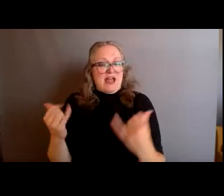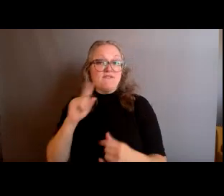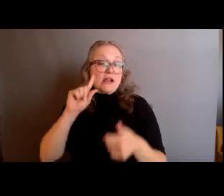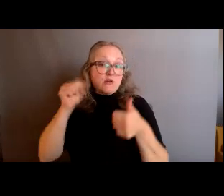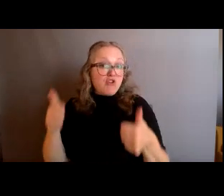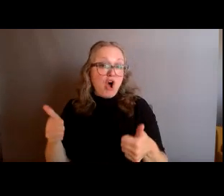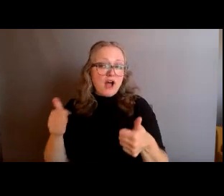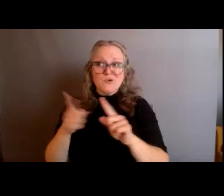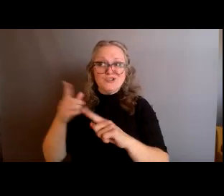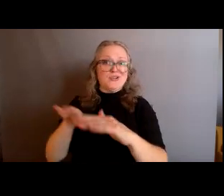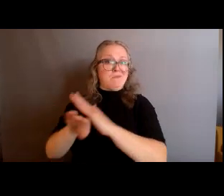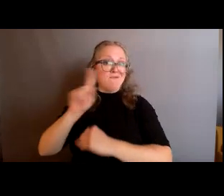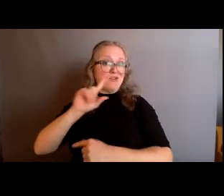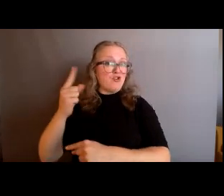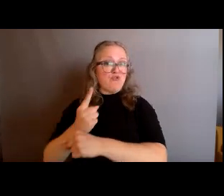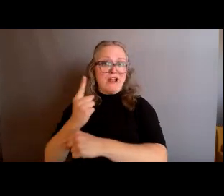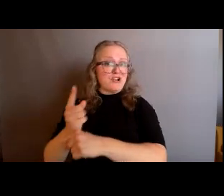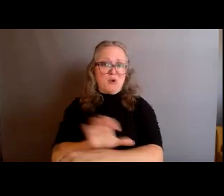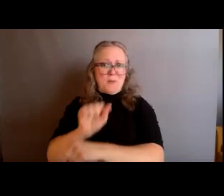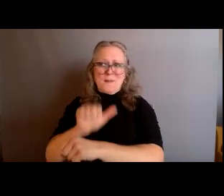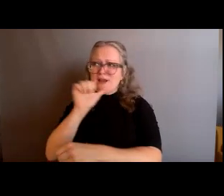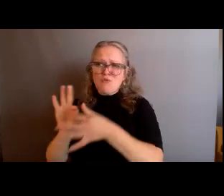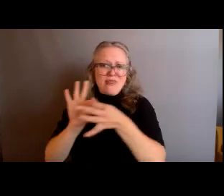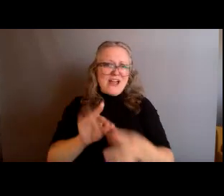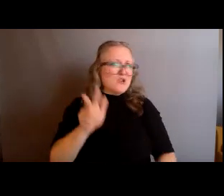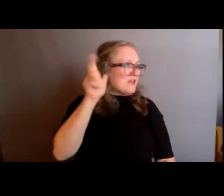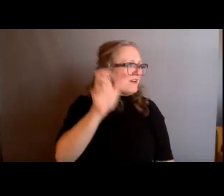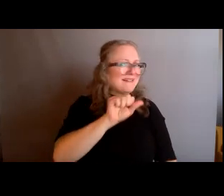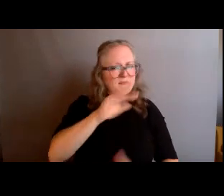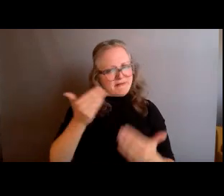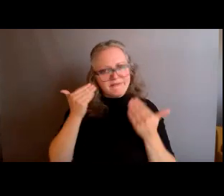in for the regular appointments. They just do a four pitch, I mean